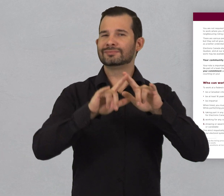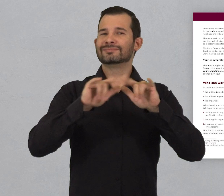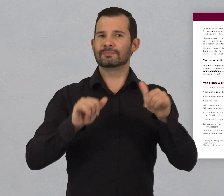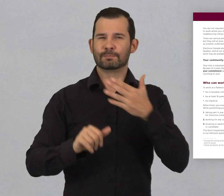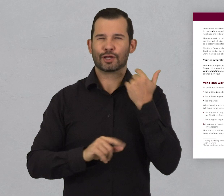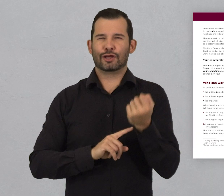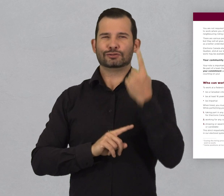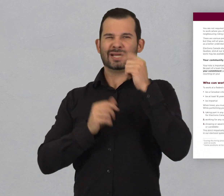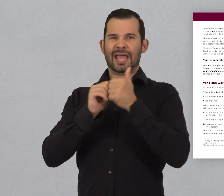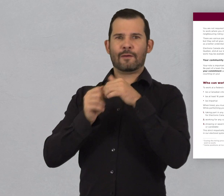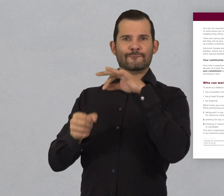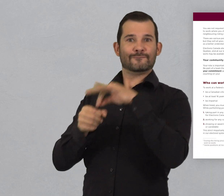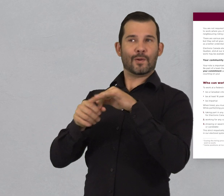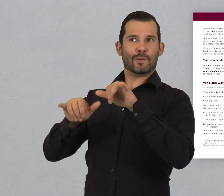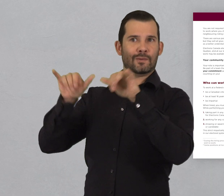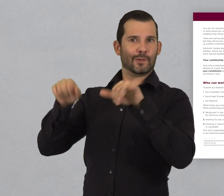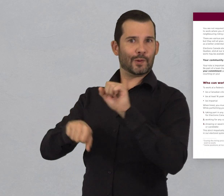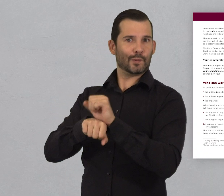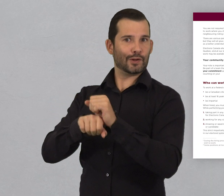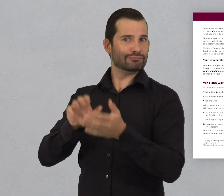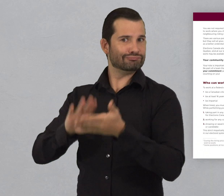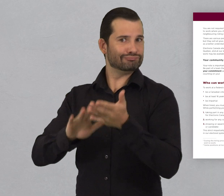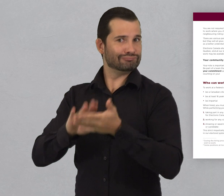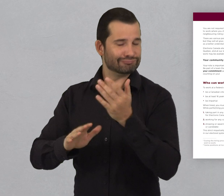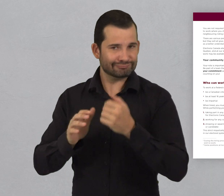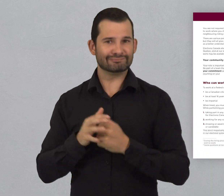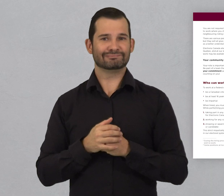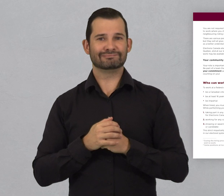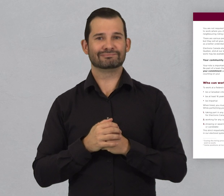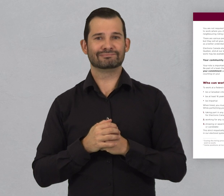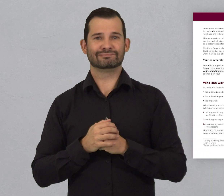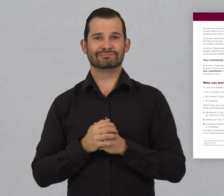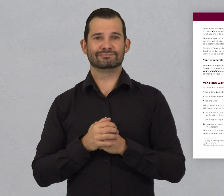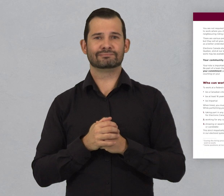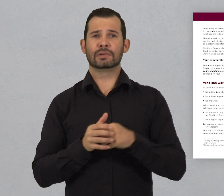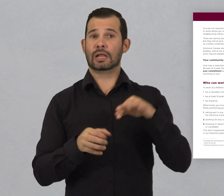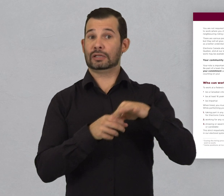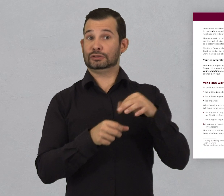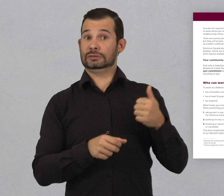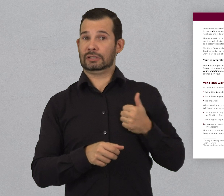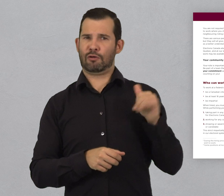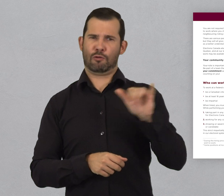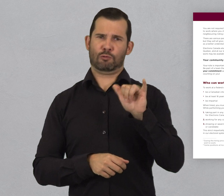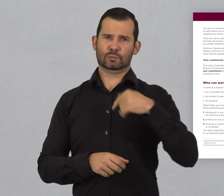a better understanding of how voting works. Elections Canada also employs several